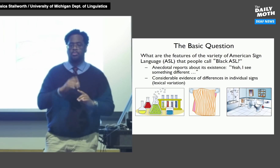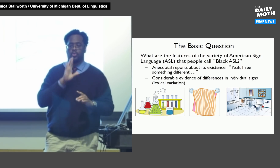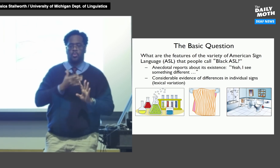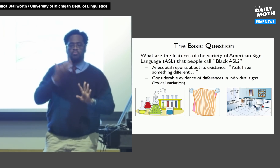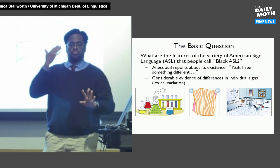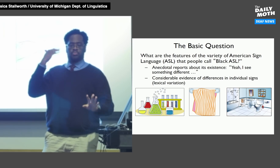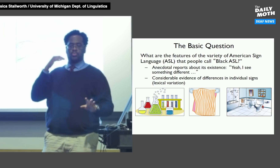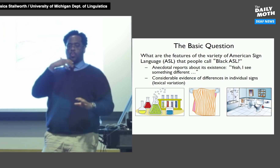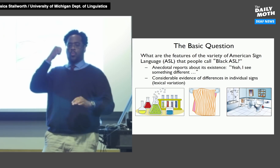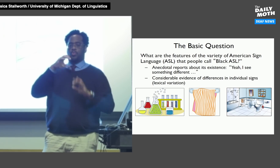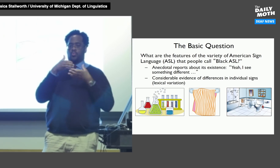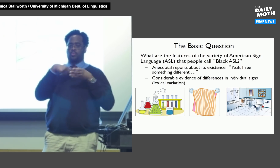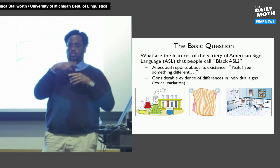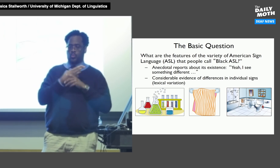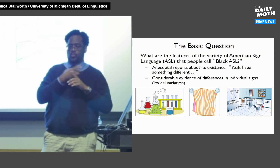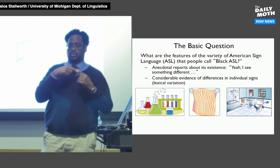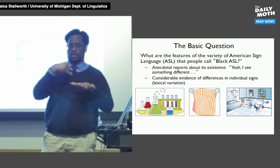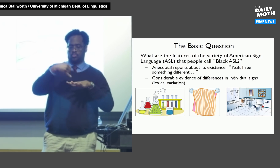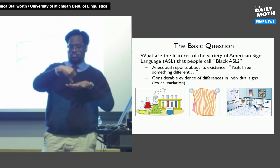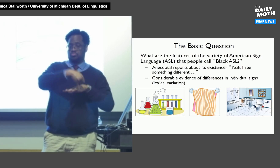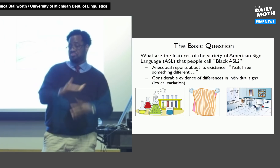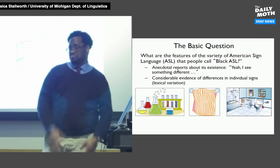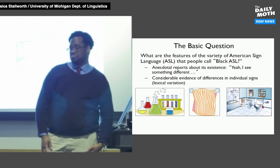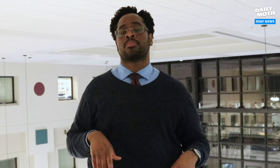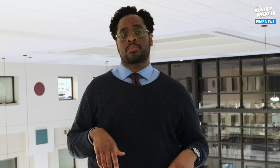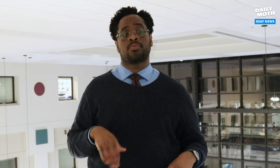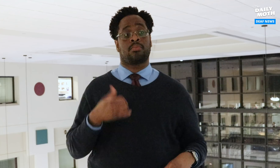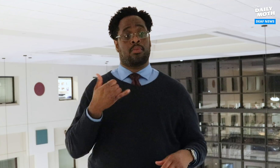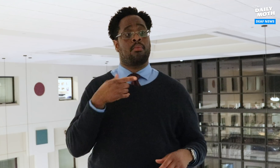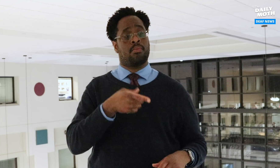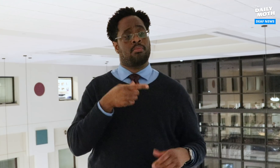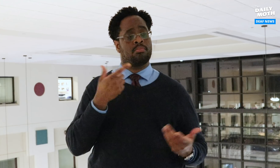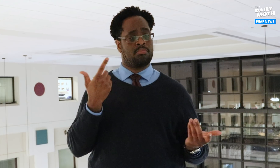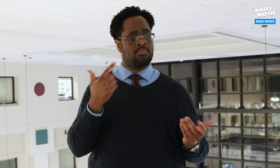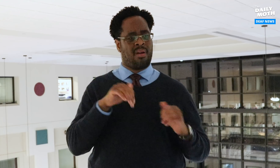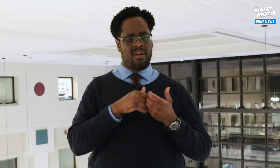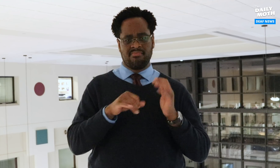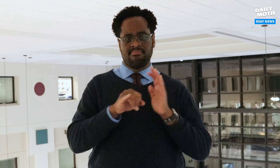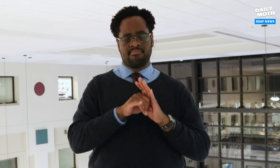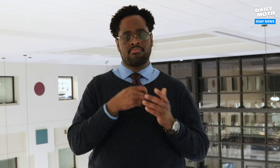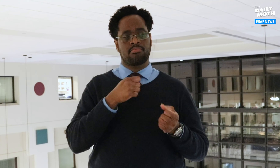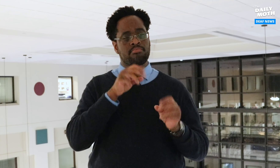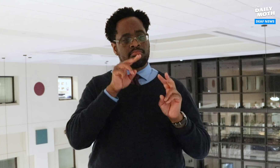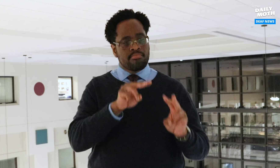That's not a current sign as it is from the past and from older groups. How do I identify it?